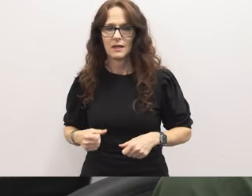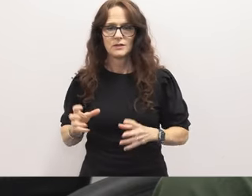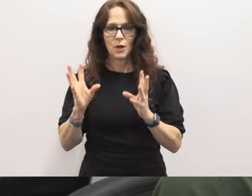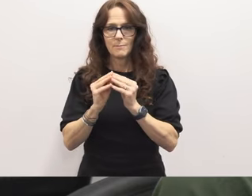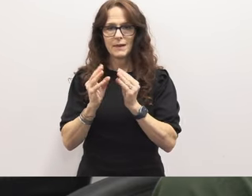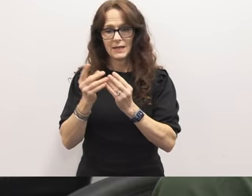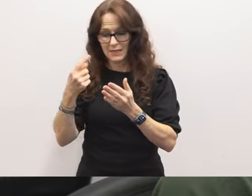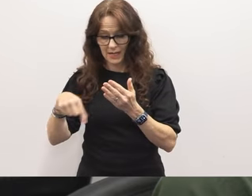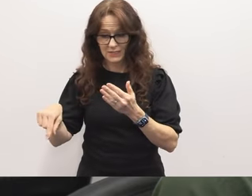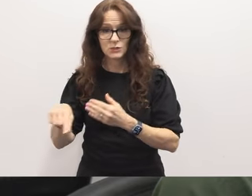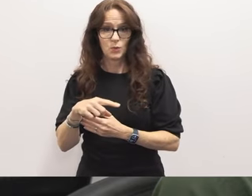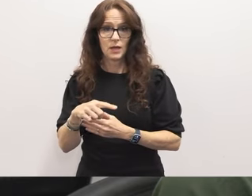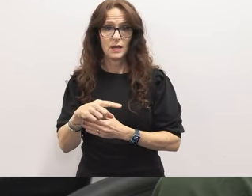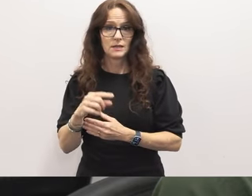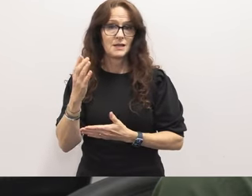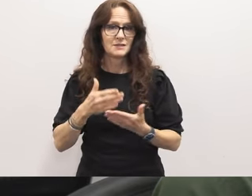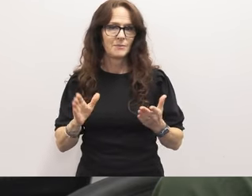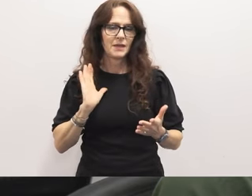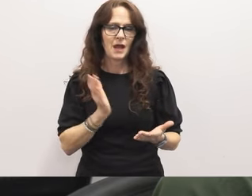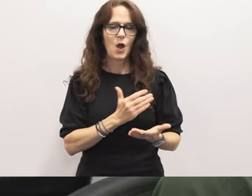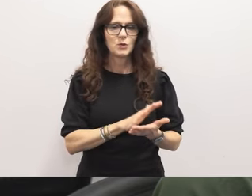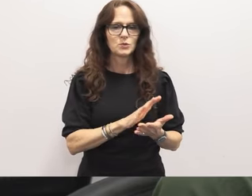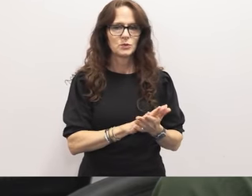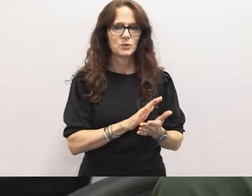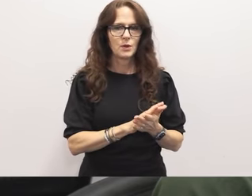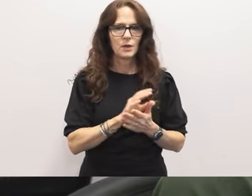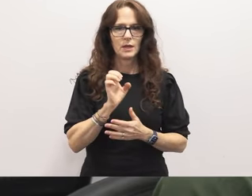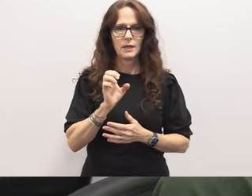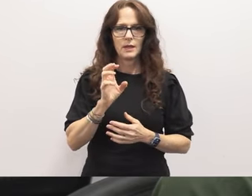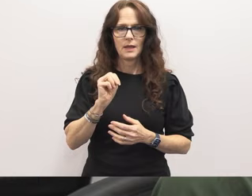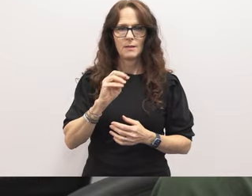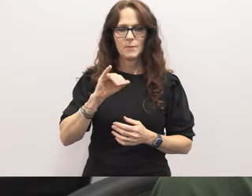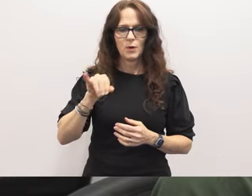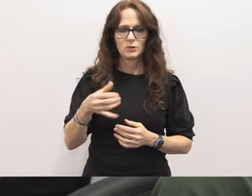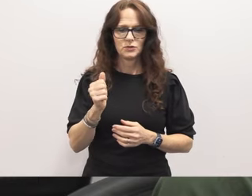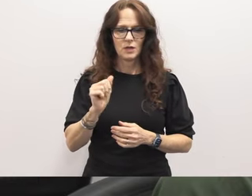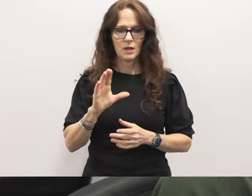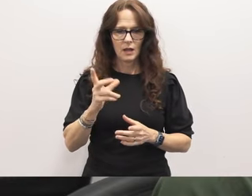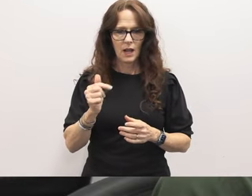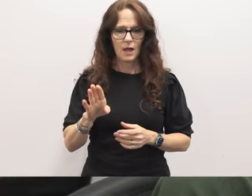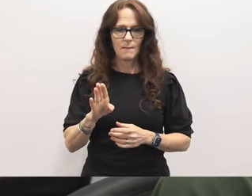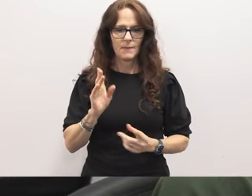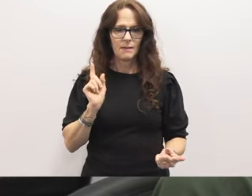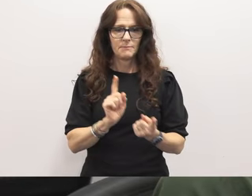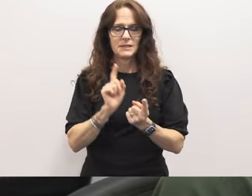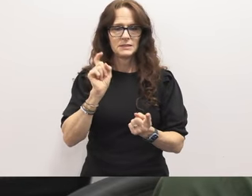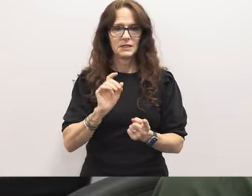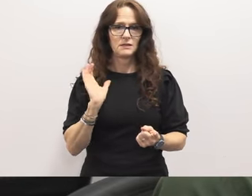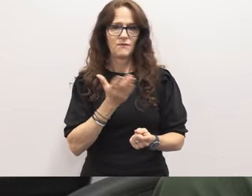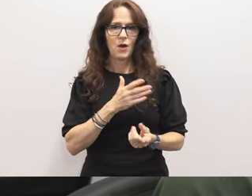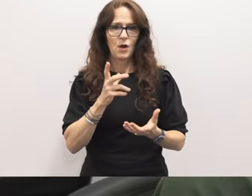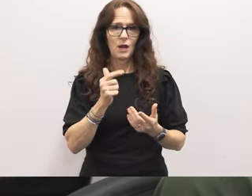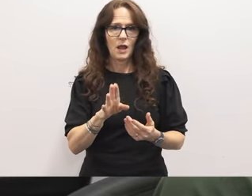and we have something at our school that Umoja Club also that meets the needs of our students. But if we're not looking at a broader,